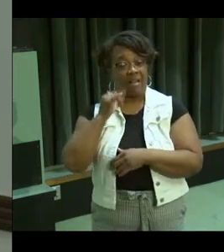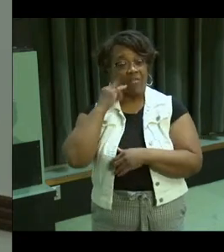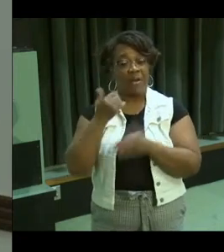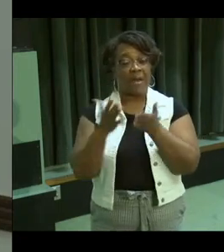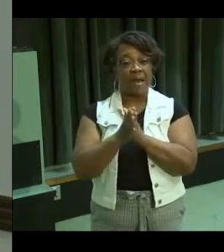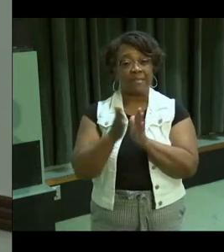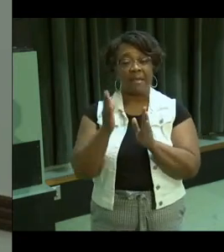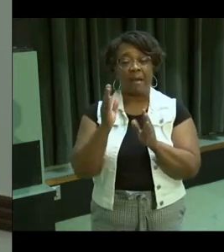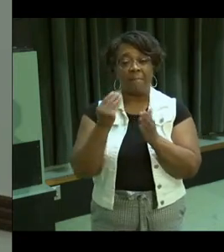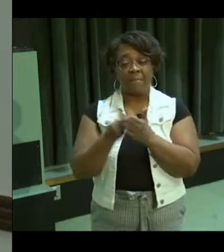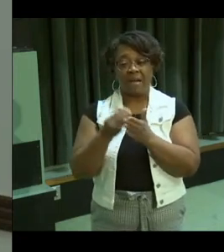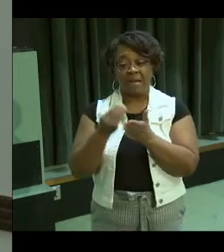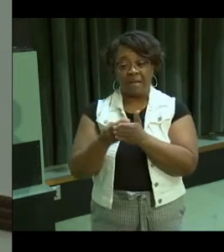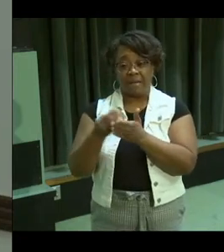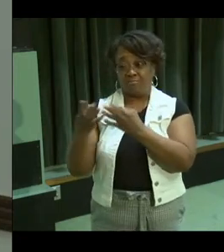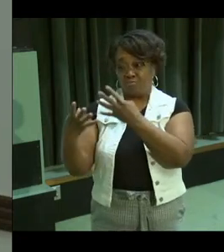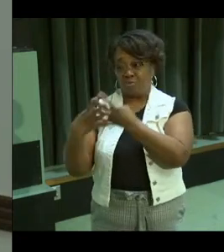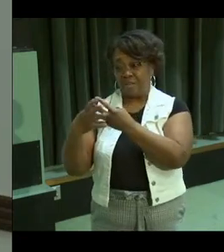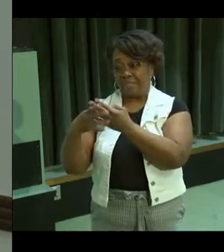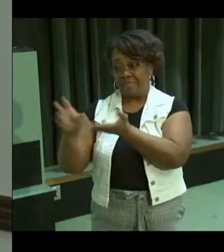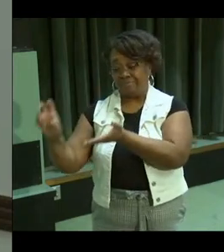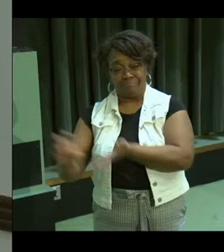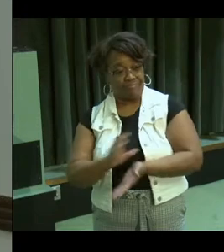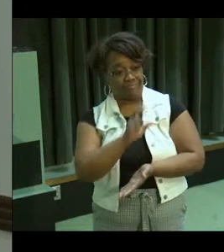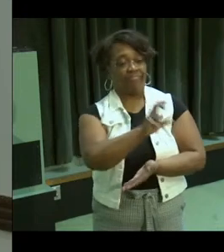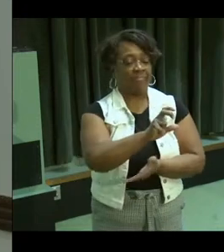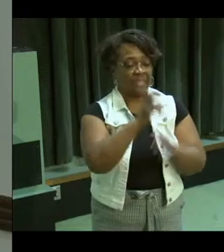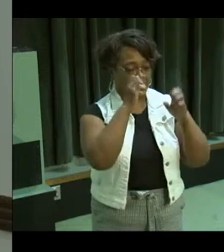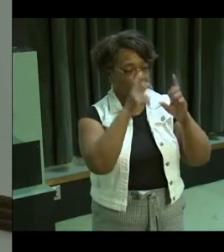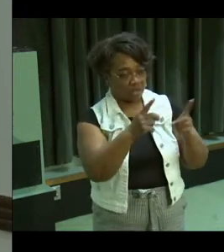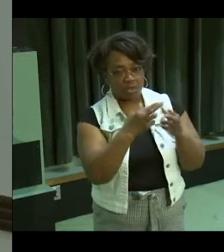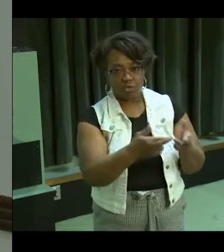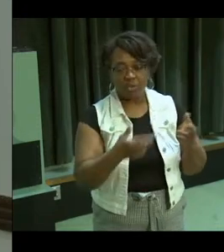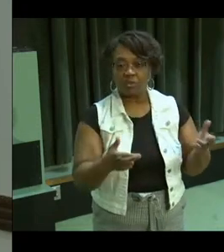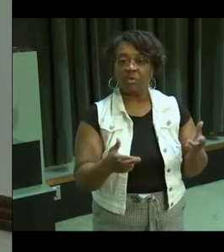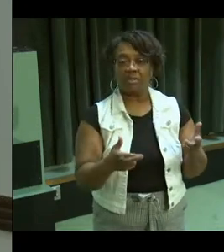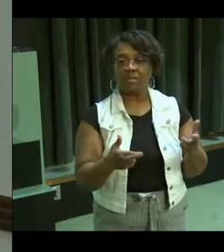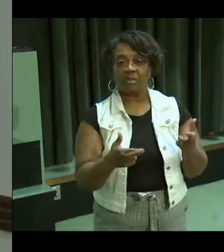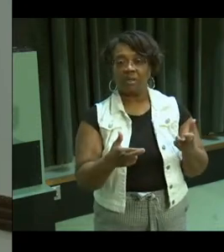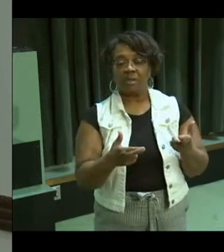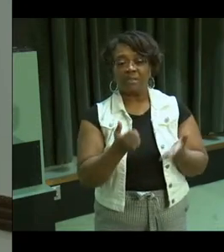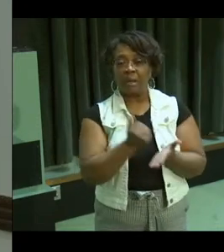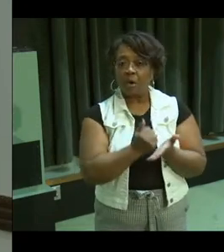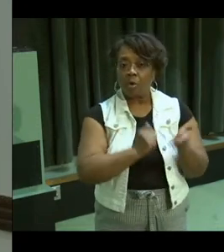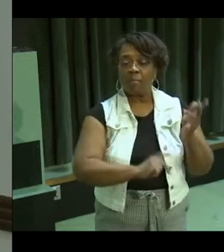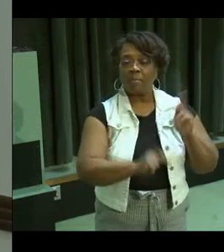shifted from prisons to